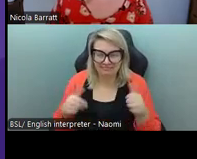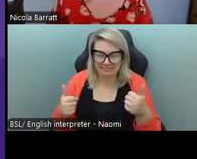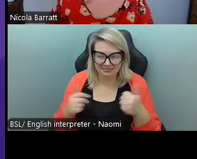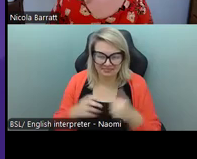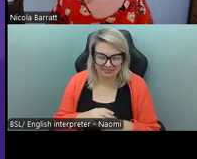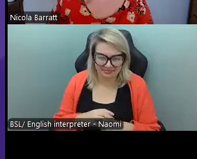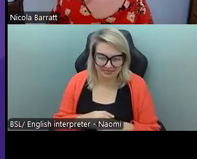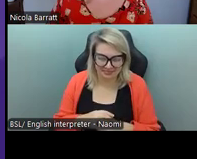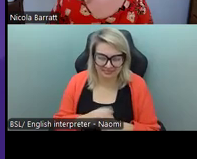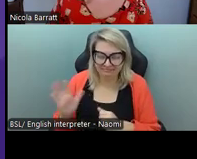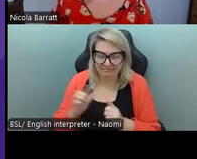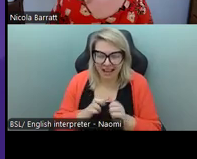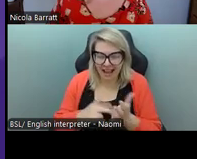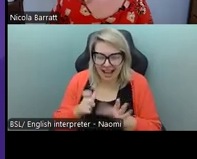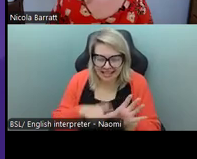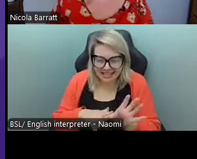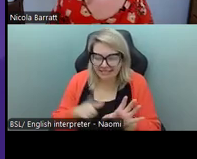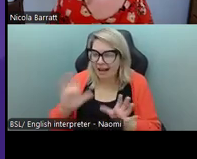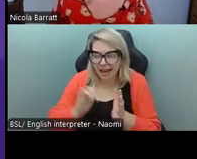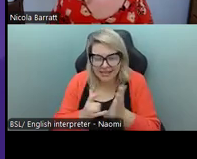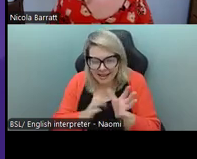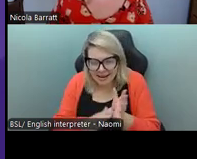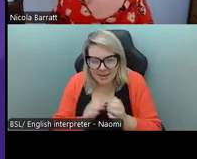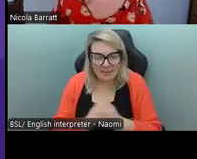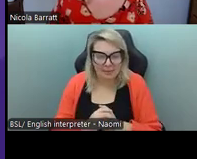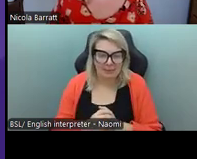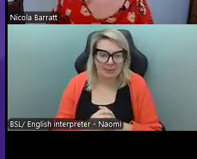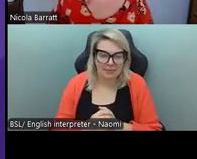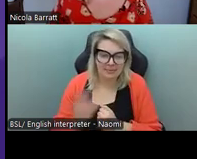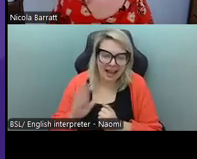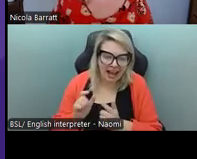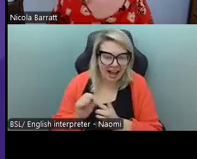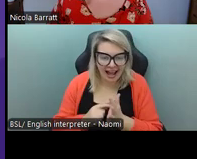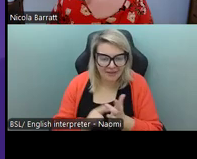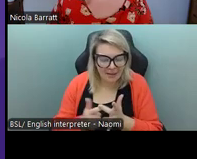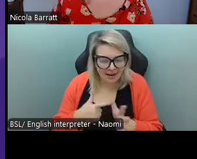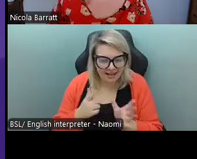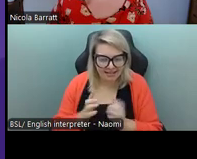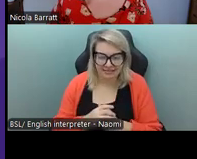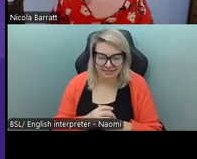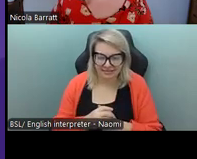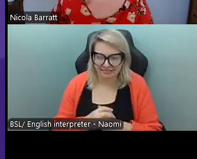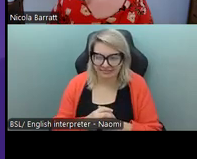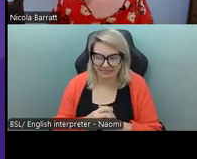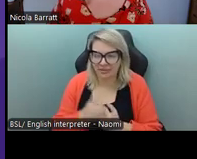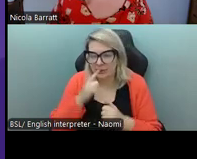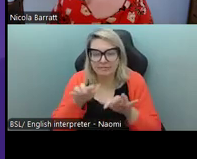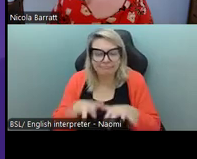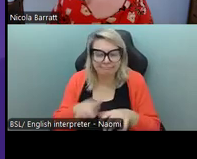Hi, Andy. Hi, Sam. Hi, Philippa. Do say hello in the chat if you're coming in.